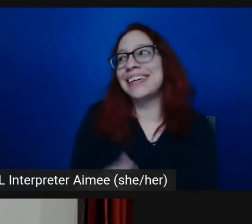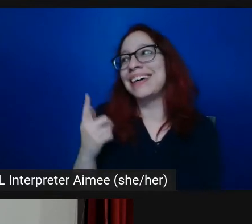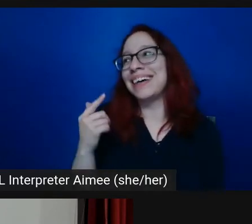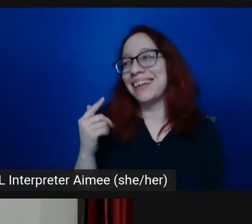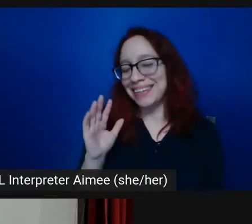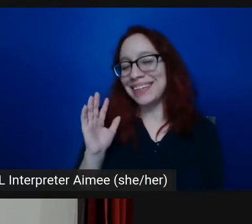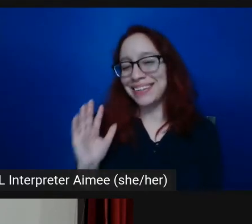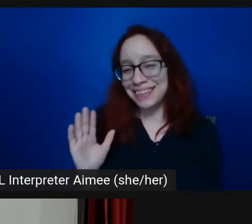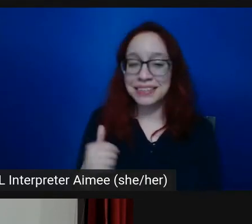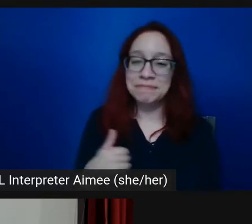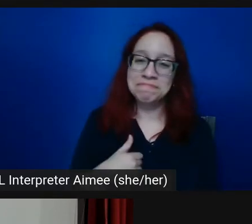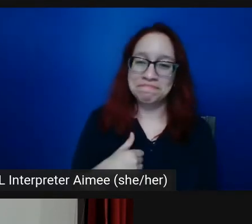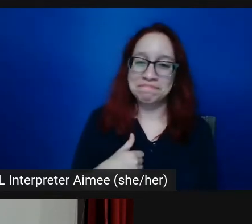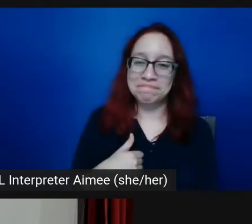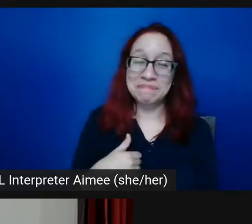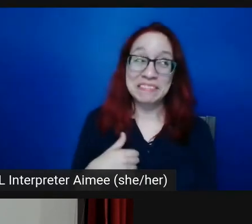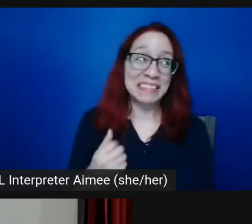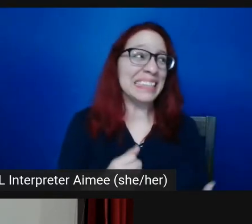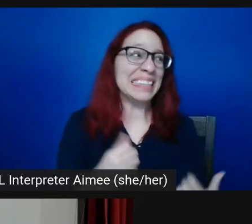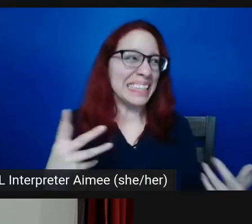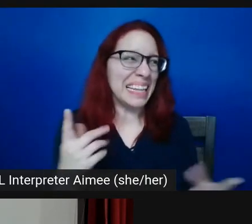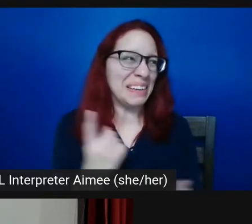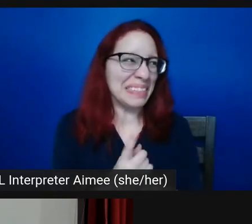It's kind of a loaded question. GRAHAM: